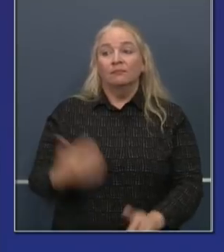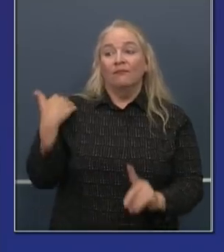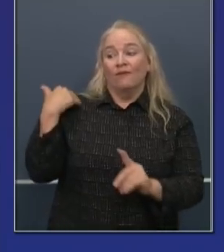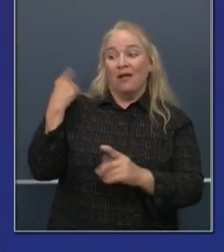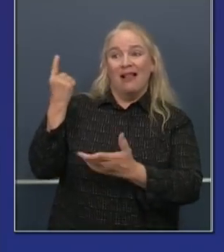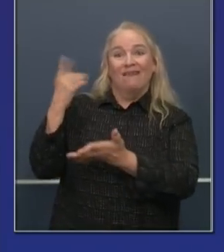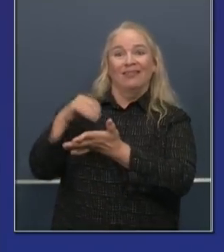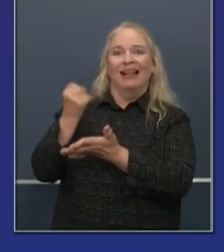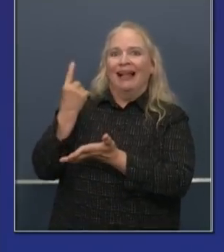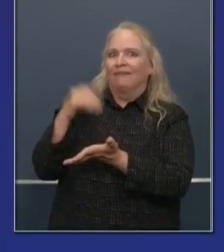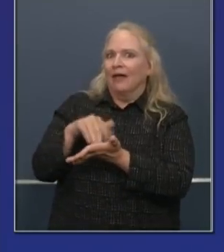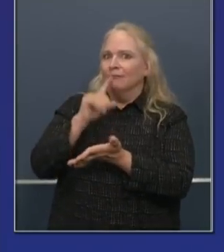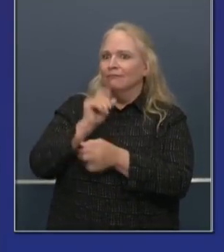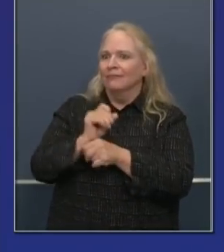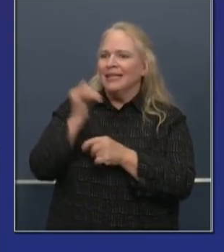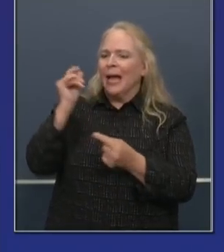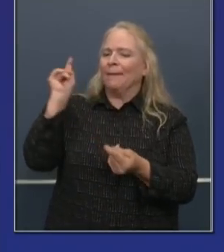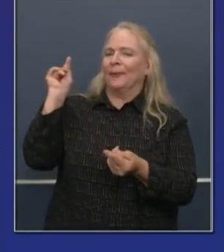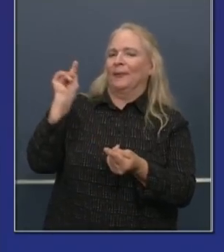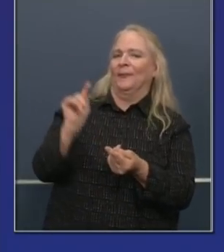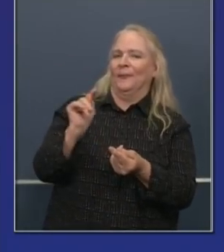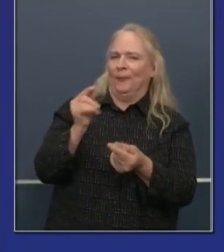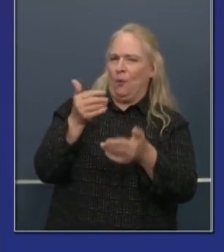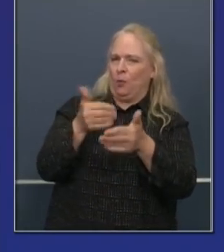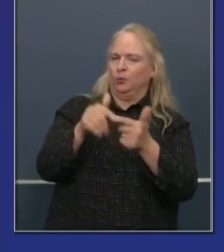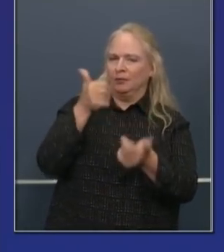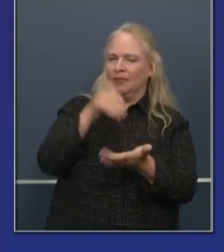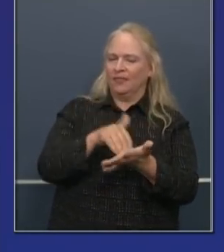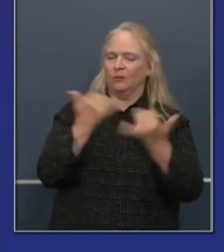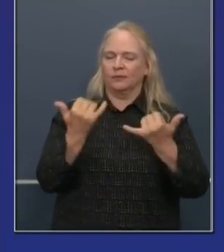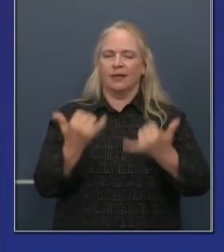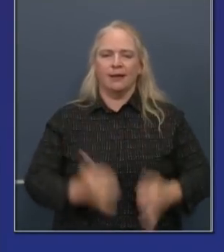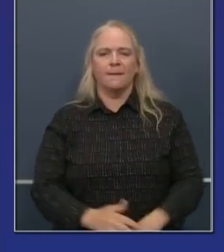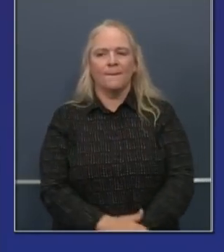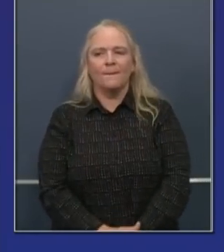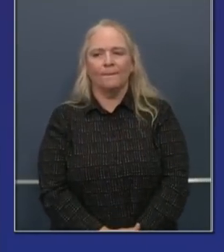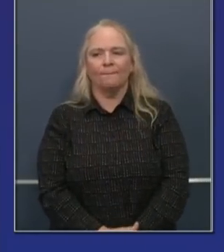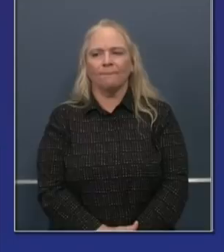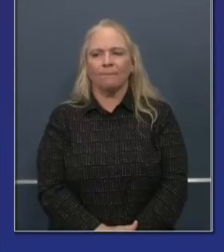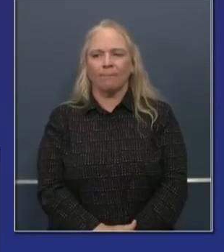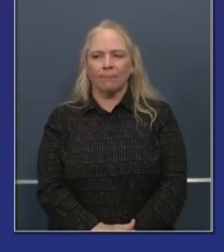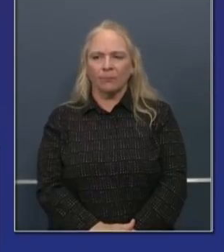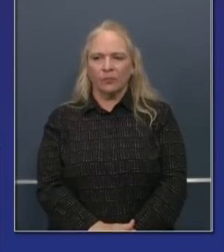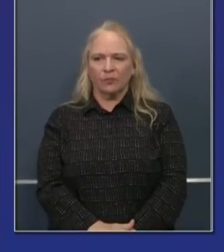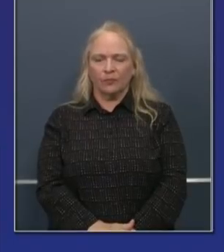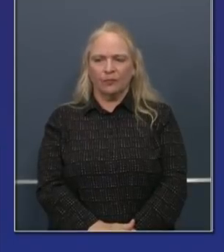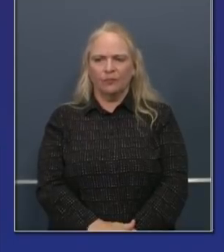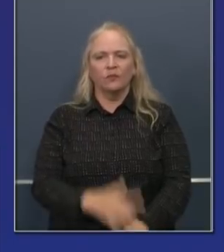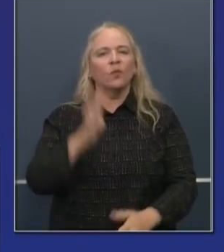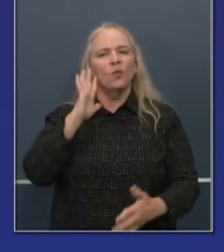YOU'LL SEE THE TOTAL NUMBER OF VENTILATORS AVAILABLE OF WE WERE ABOVE 11,000 AVAILABLE